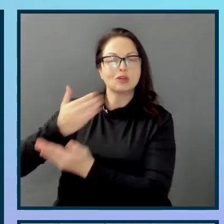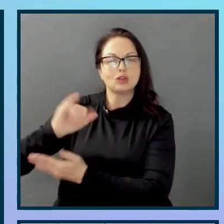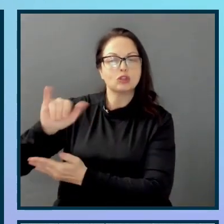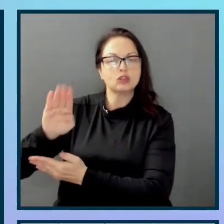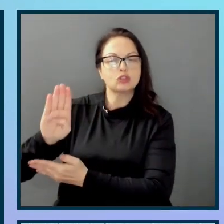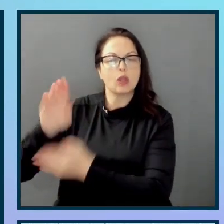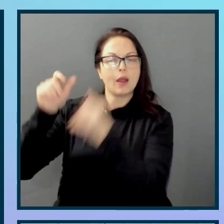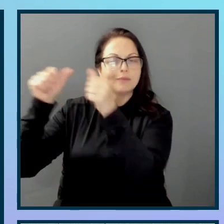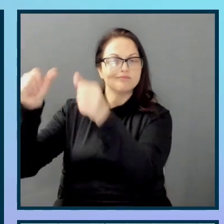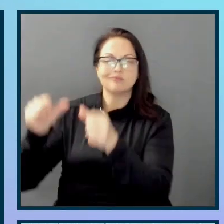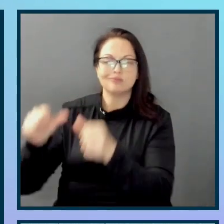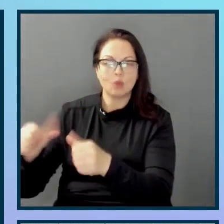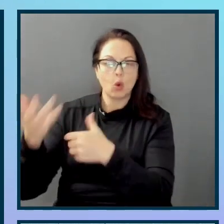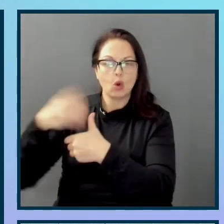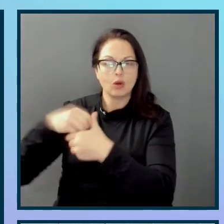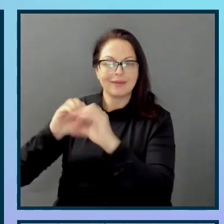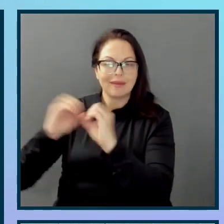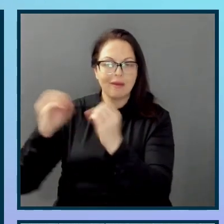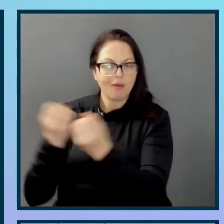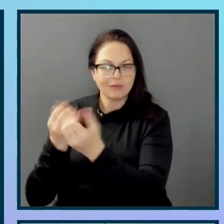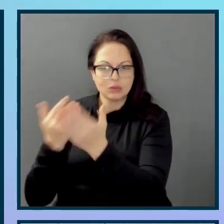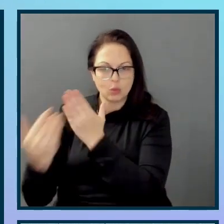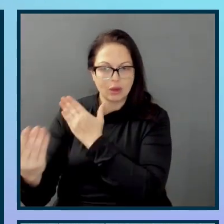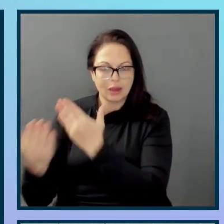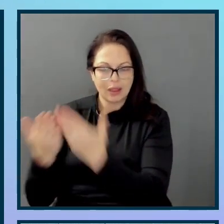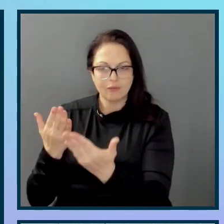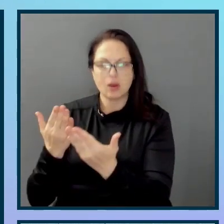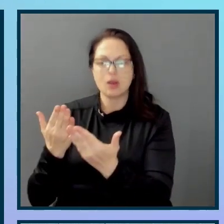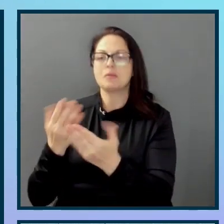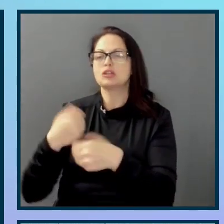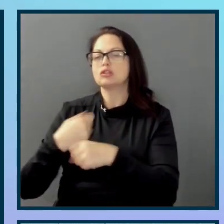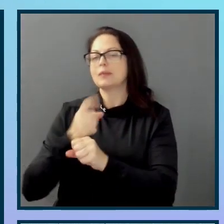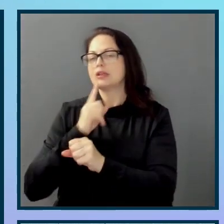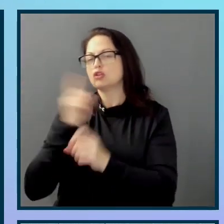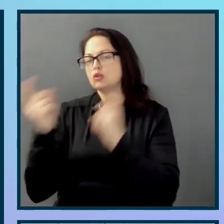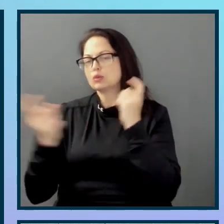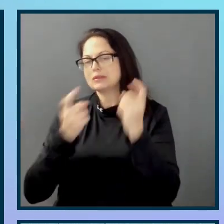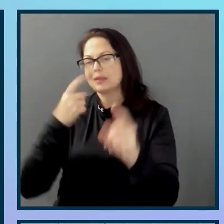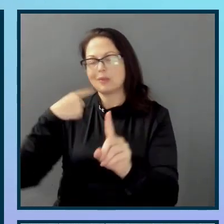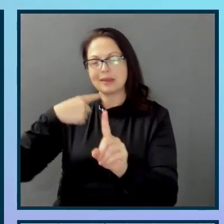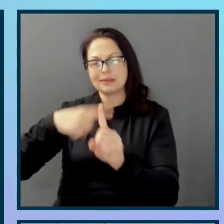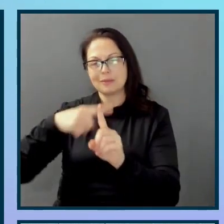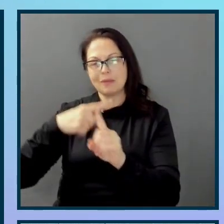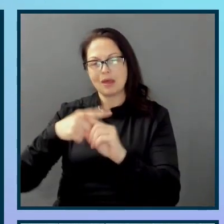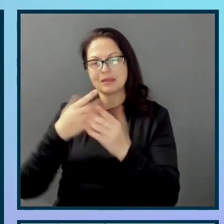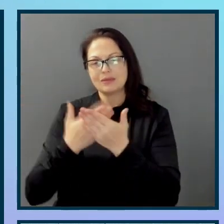Whatever method you choose, just make sure you're celebrating the positive things that are happening with this transformation.